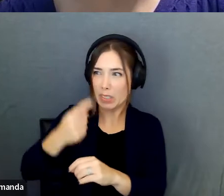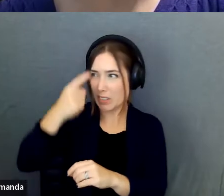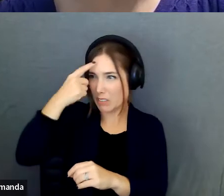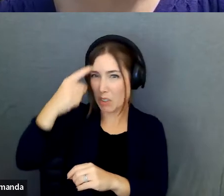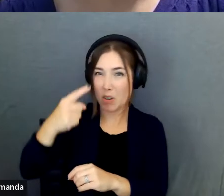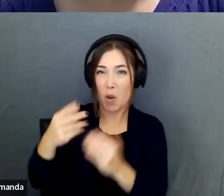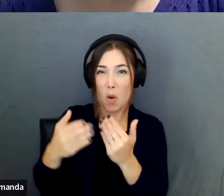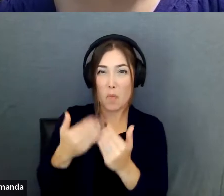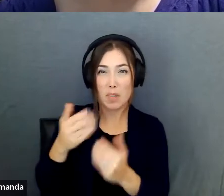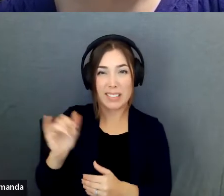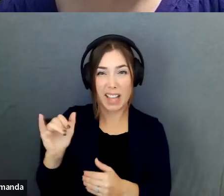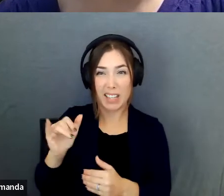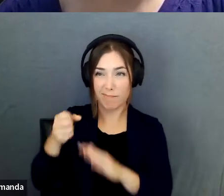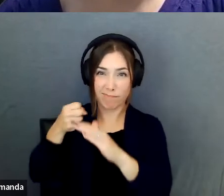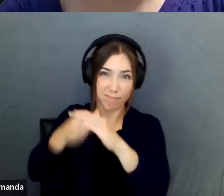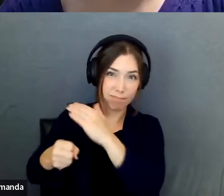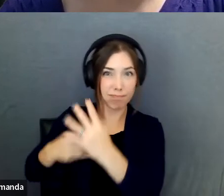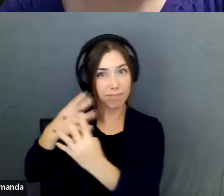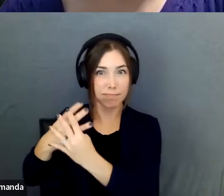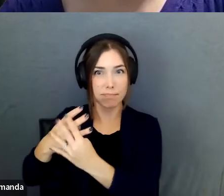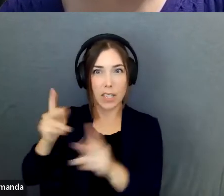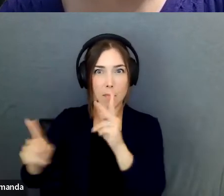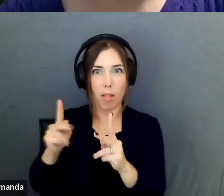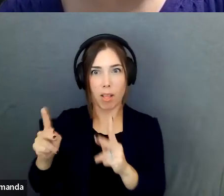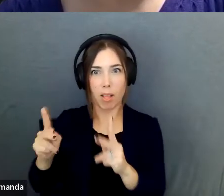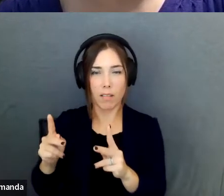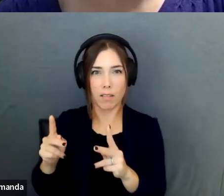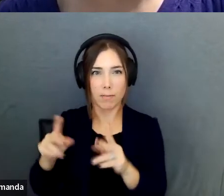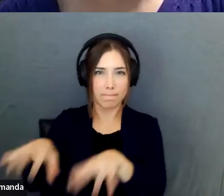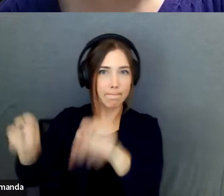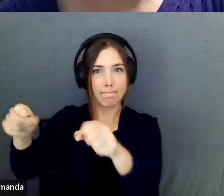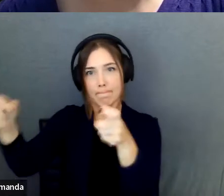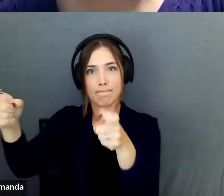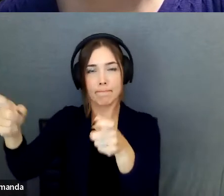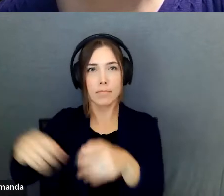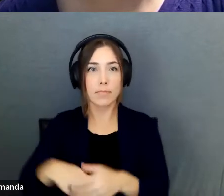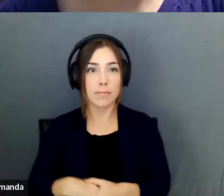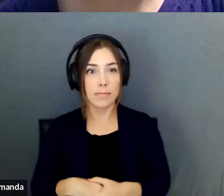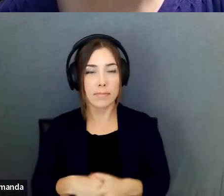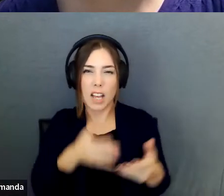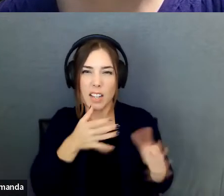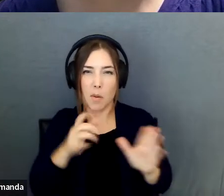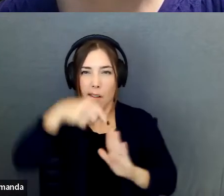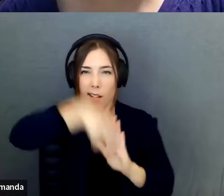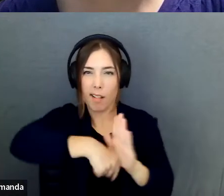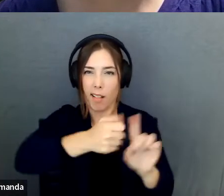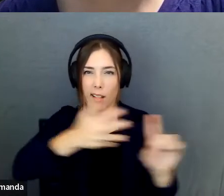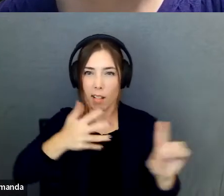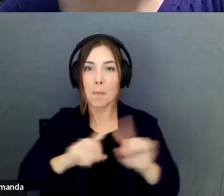I don't want to go too far but they get locked into a guardian ship they have no say in their life.